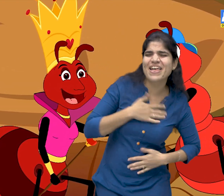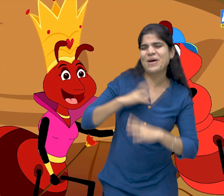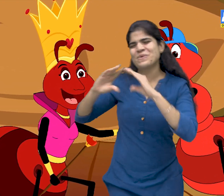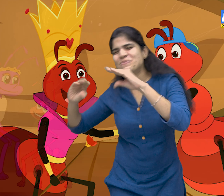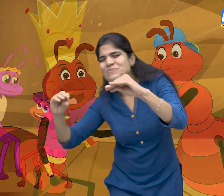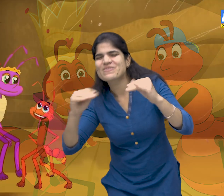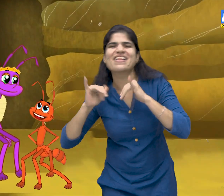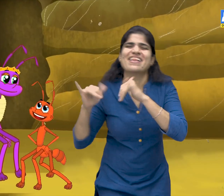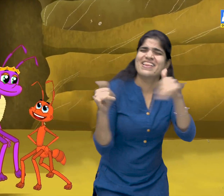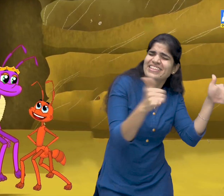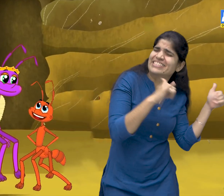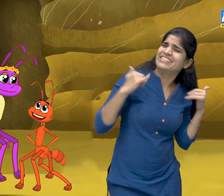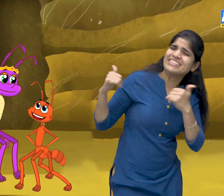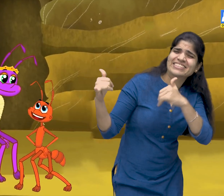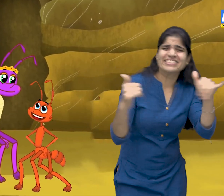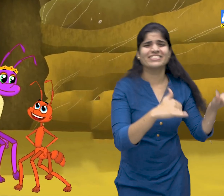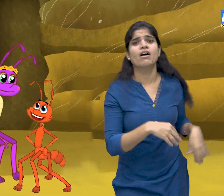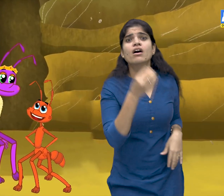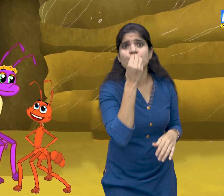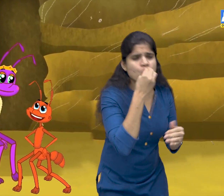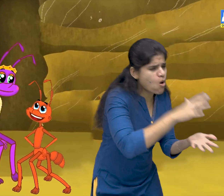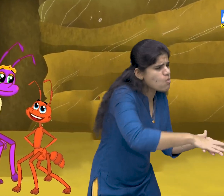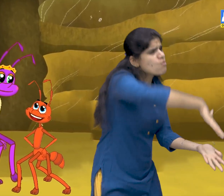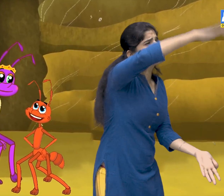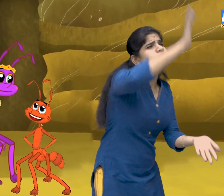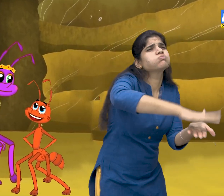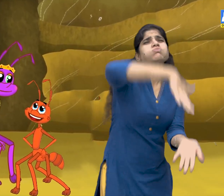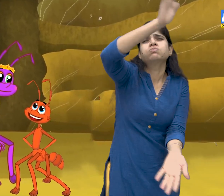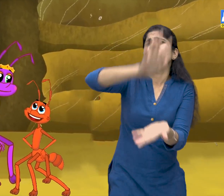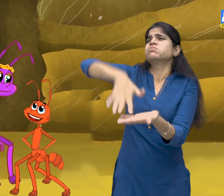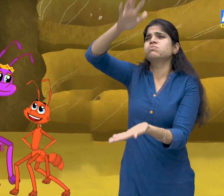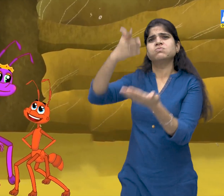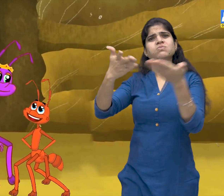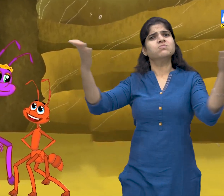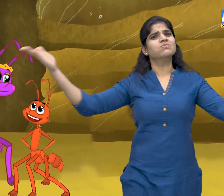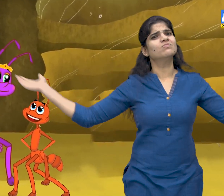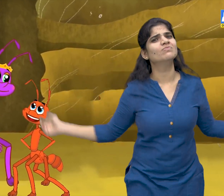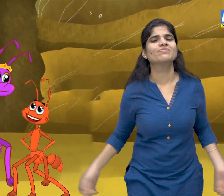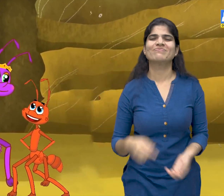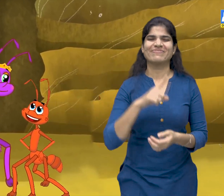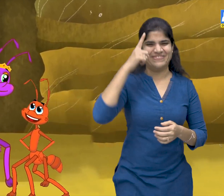Together they enjoyed, talking and playing with each other. A lot of food was stored there.